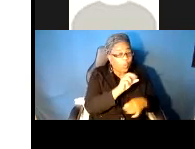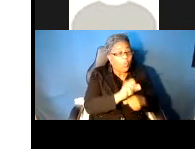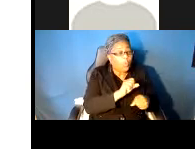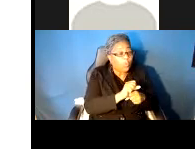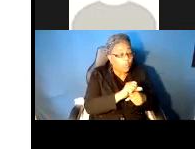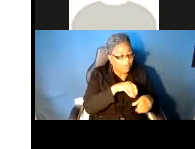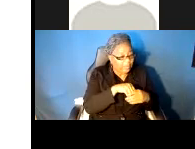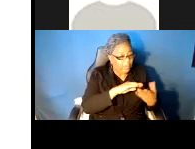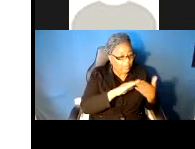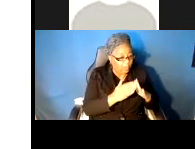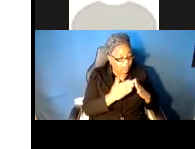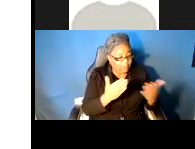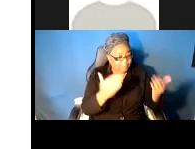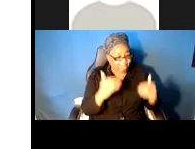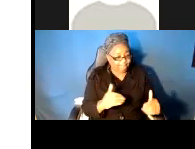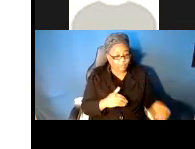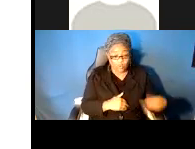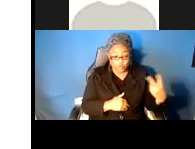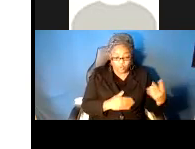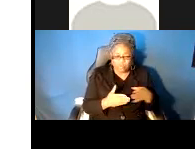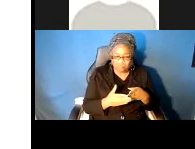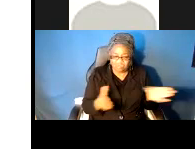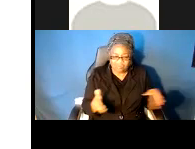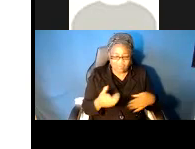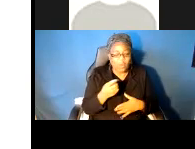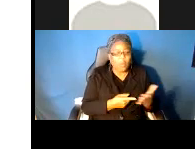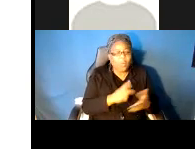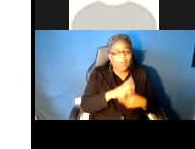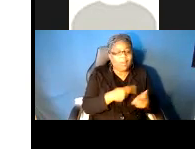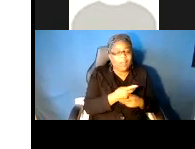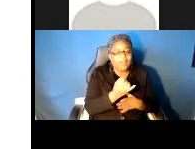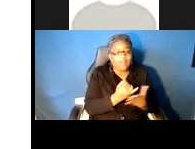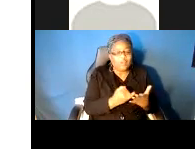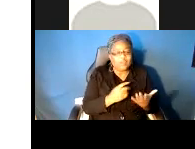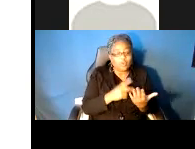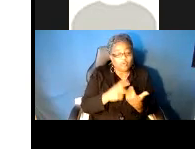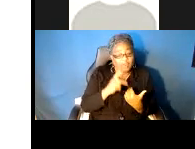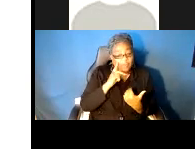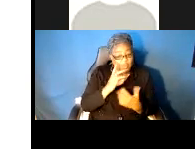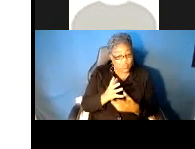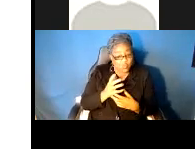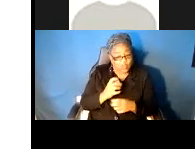Number two, in general, what kind of arts program do you plan to produce or have you produced?